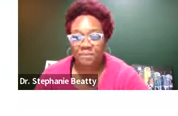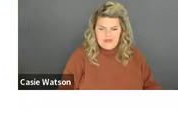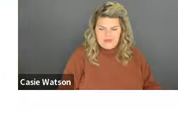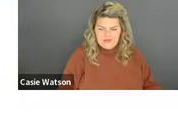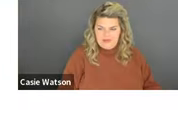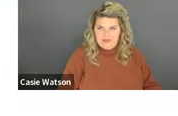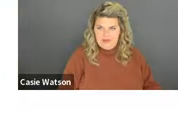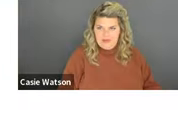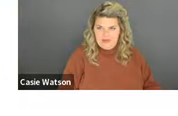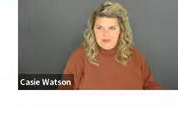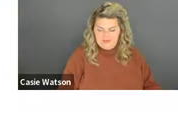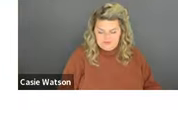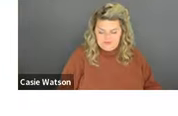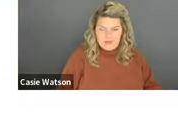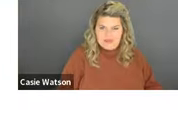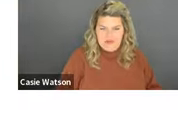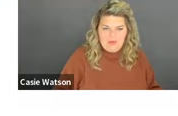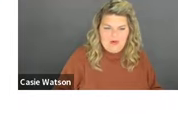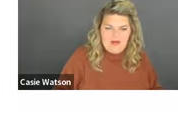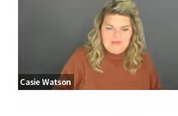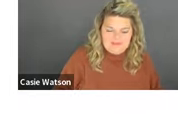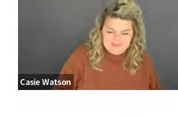Okay, so here we go. Question number one: